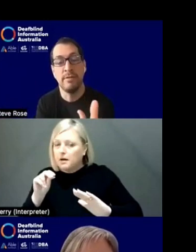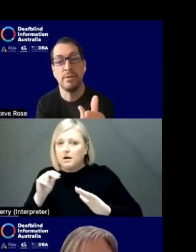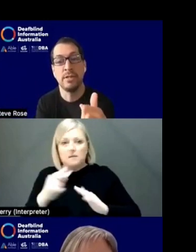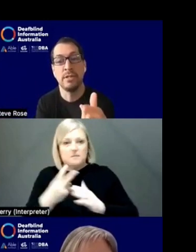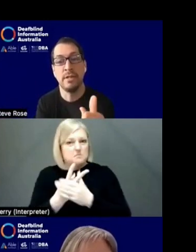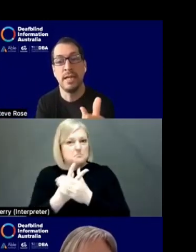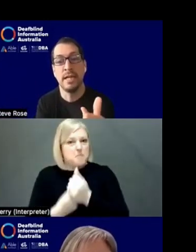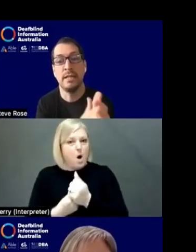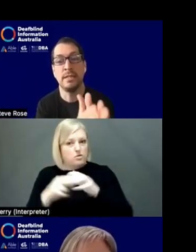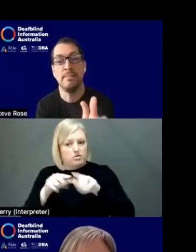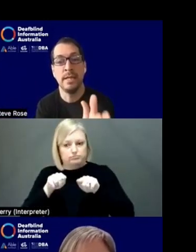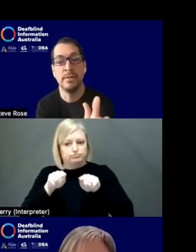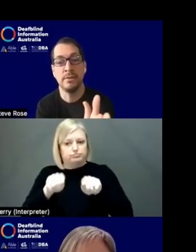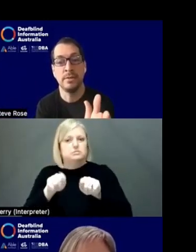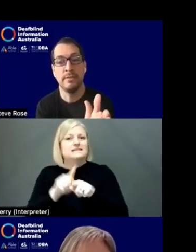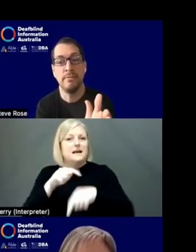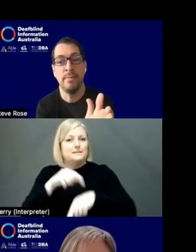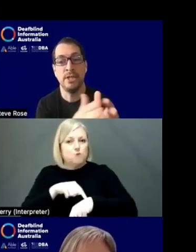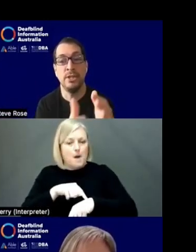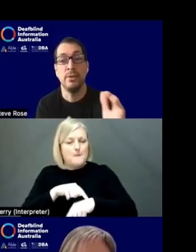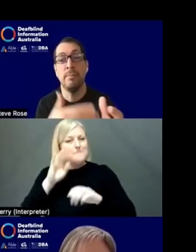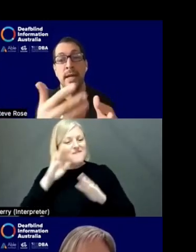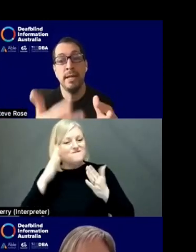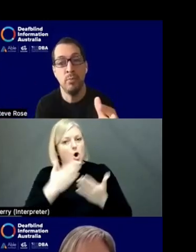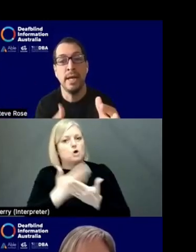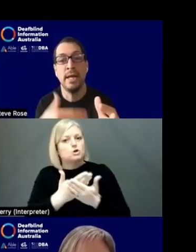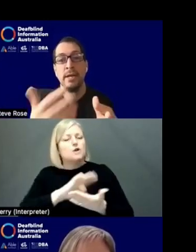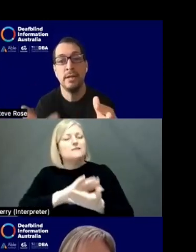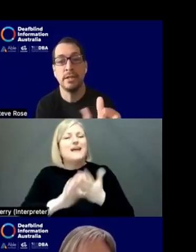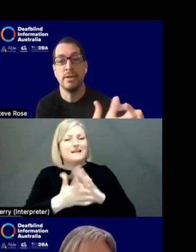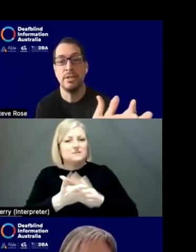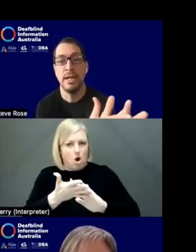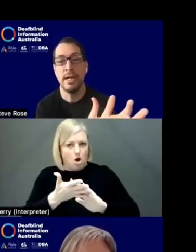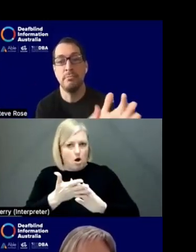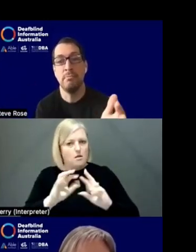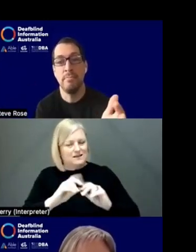focussing on the tactile as the main source of information and the main way to negotiate meaning